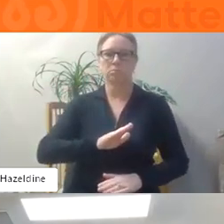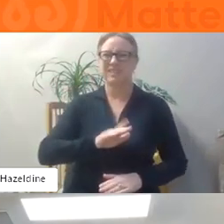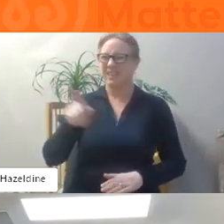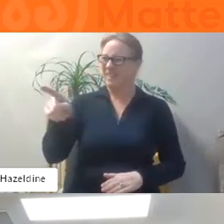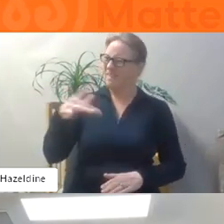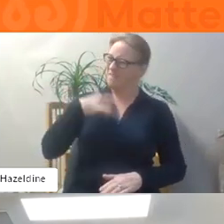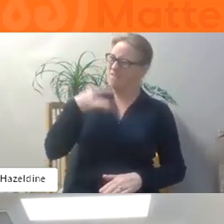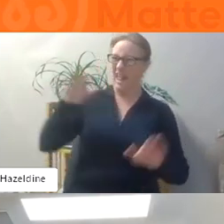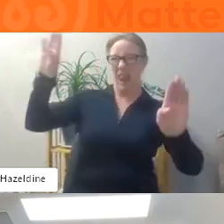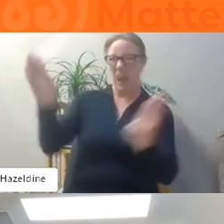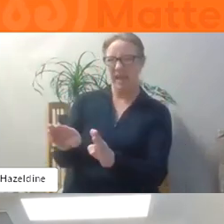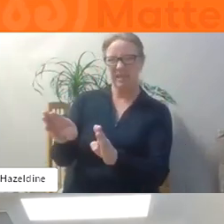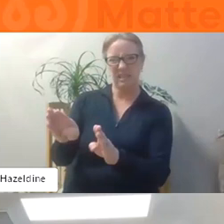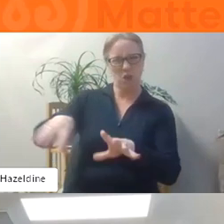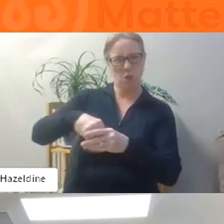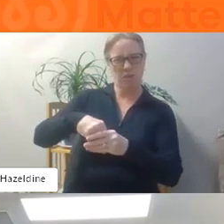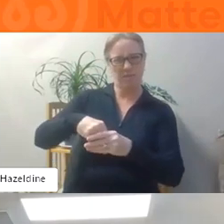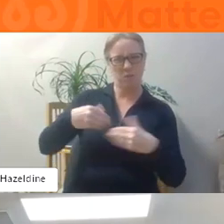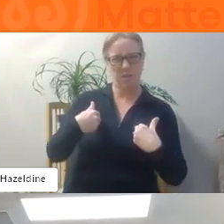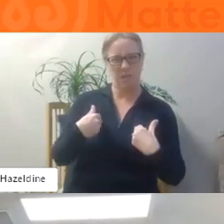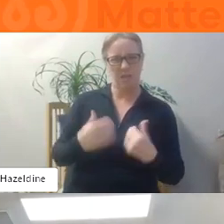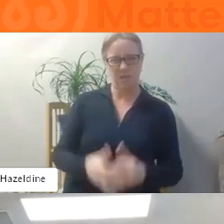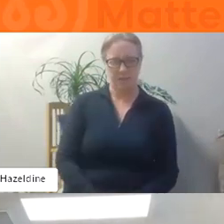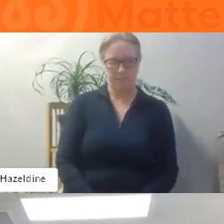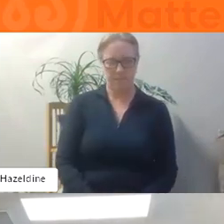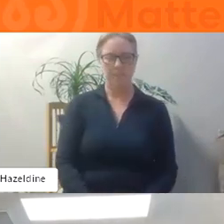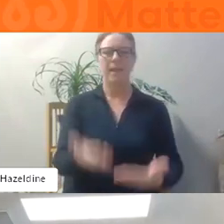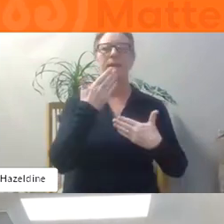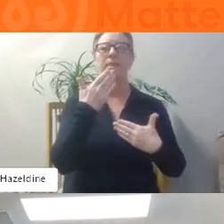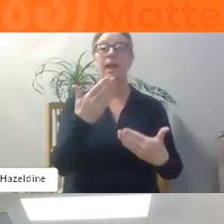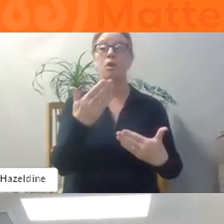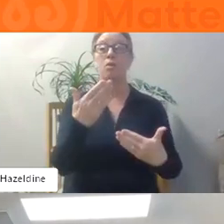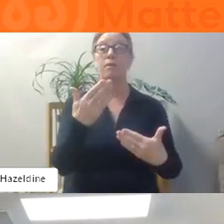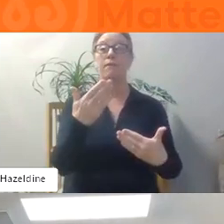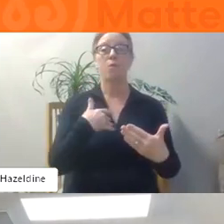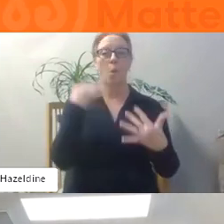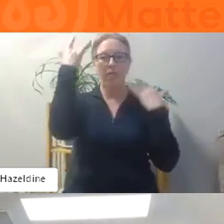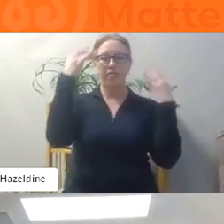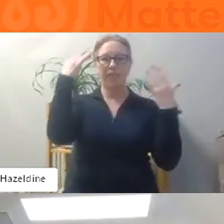me. Thank you for putting us in the thinkers' slot. I just also